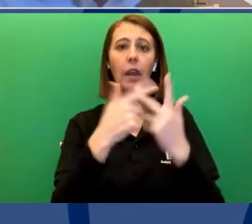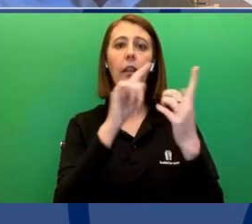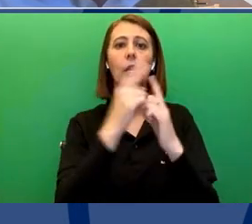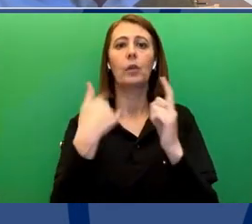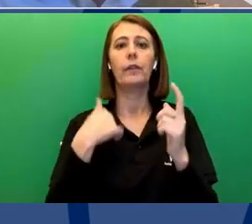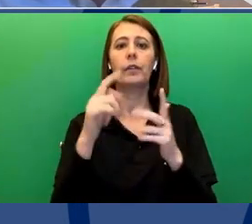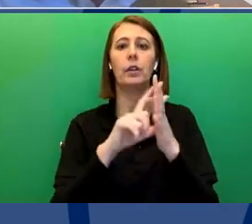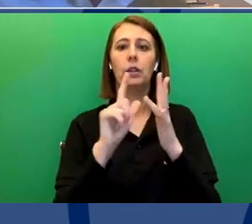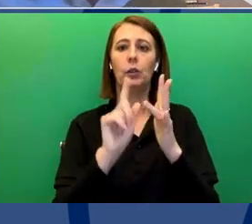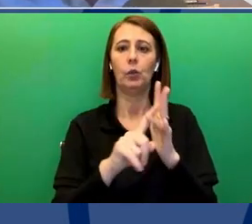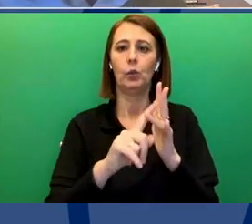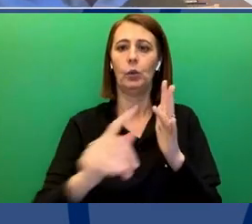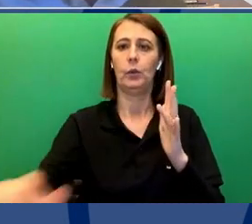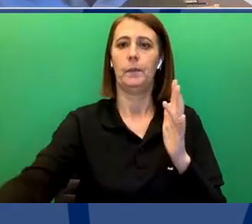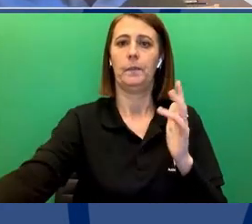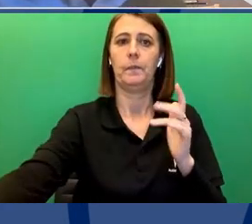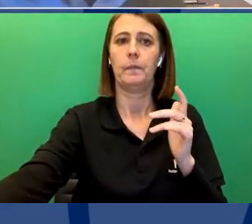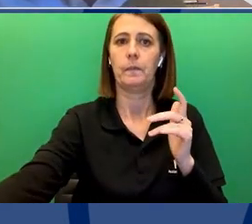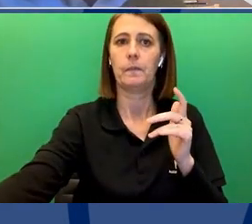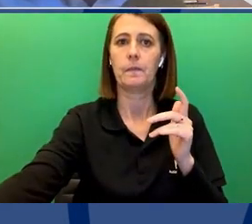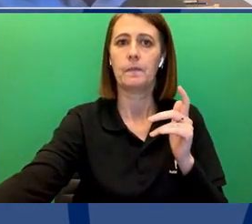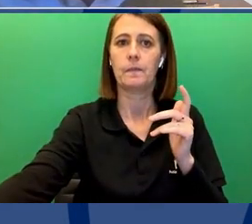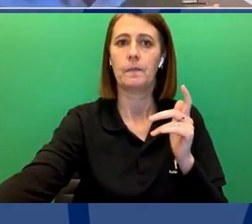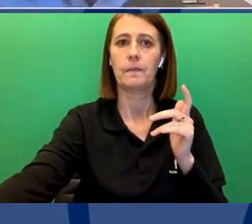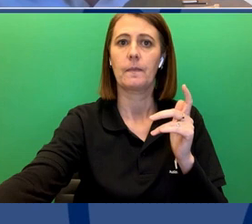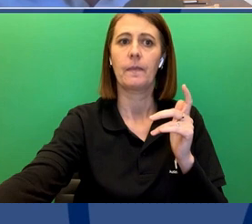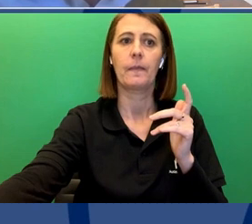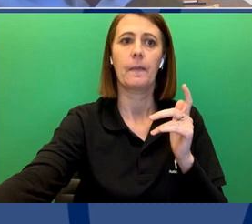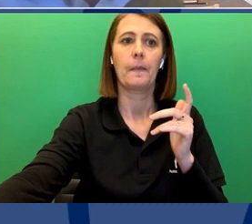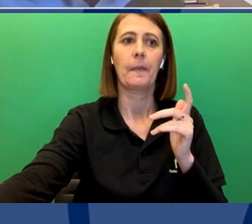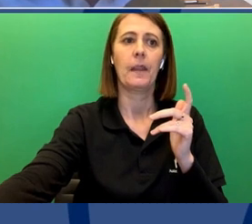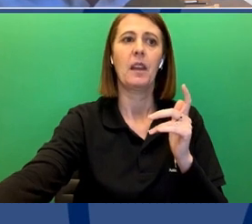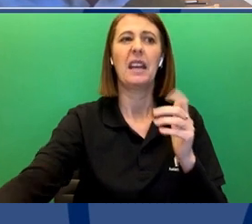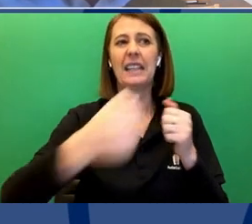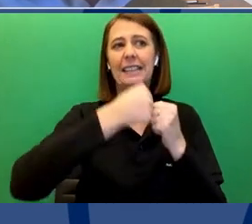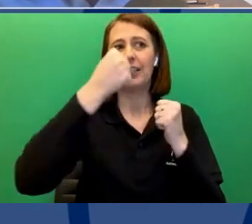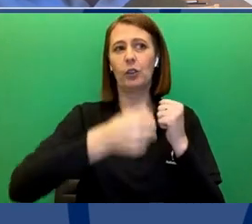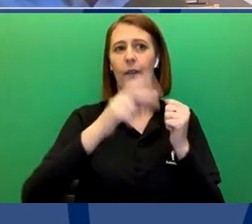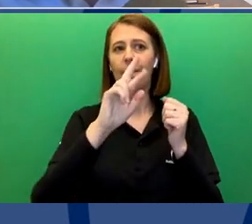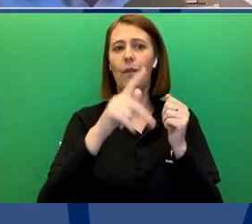some extensions out to the COVID‑19 disaster payments, particularly those in non‑hotspot